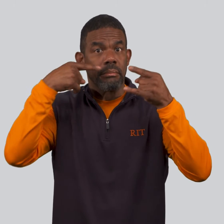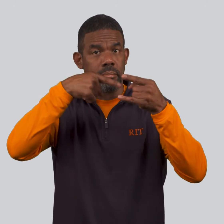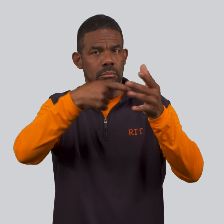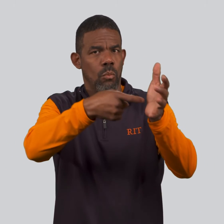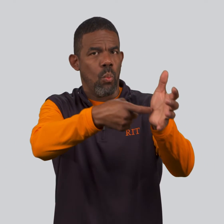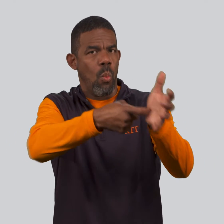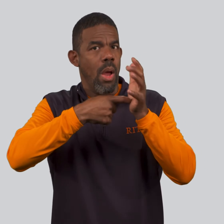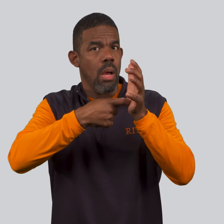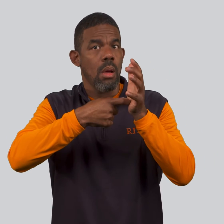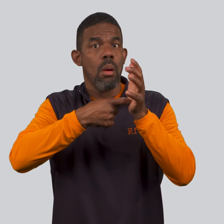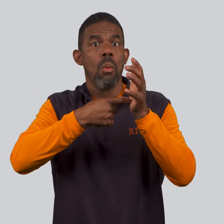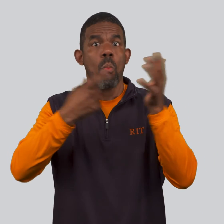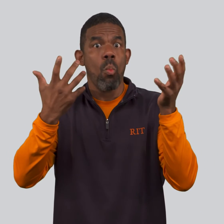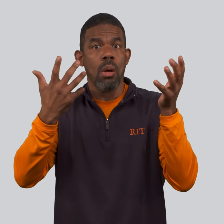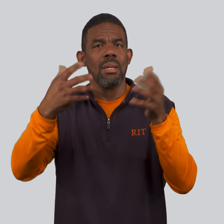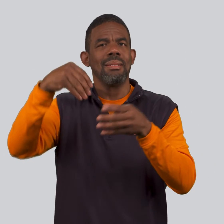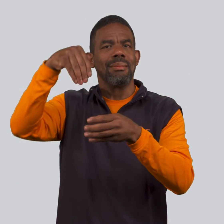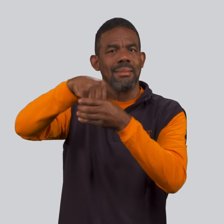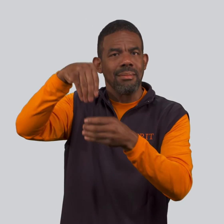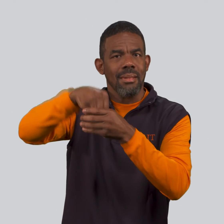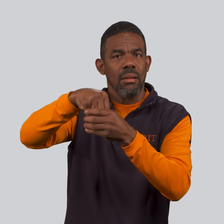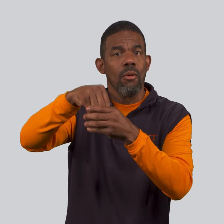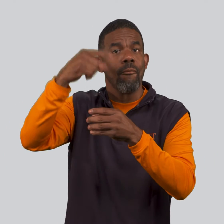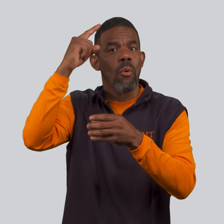Please remember face masks are required indoors